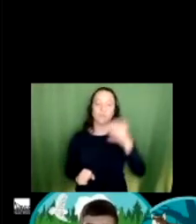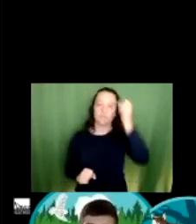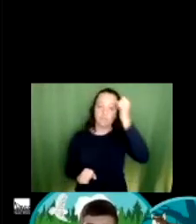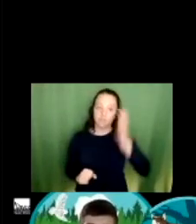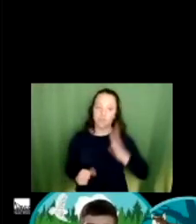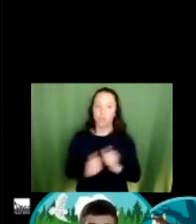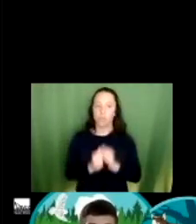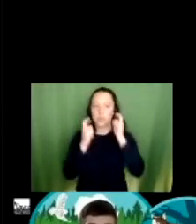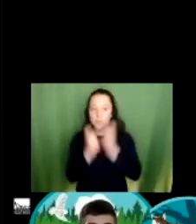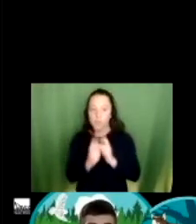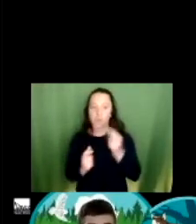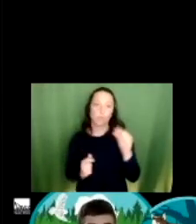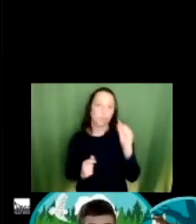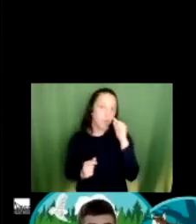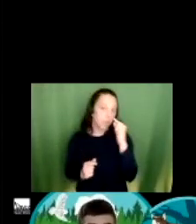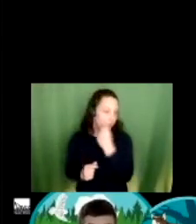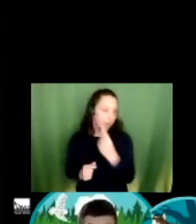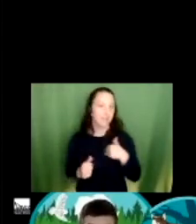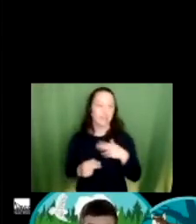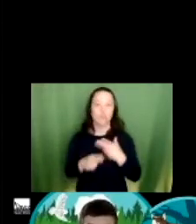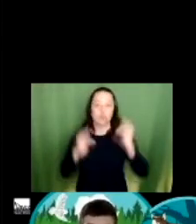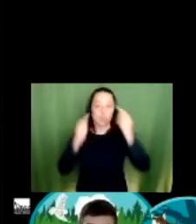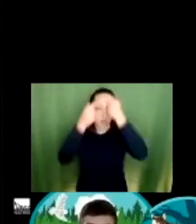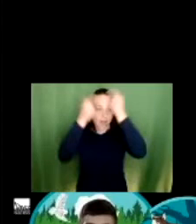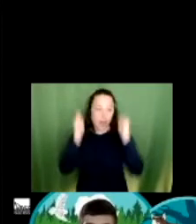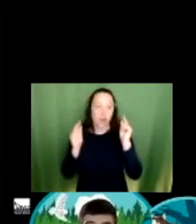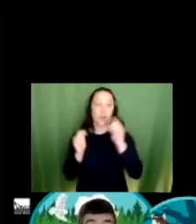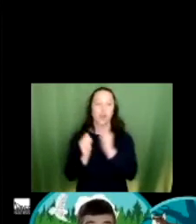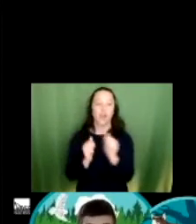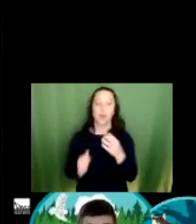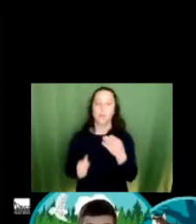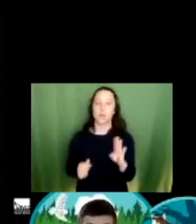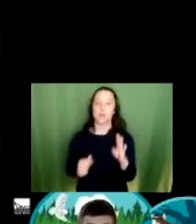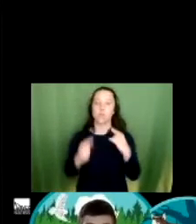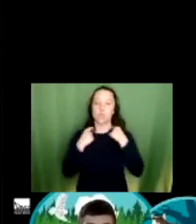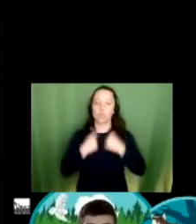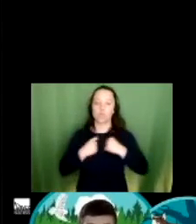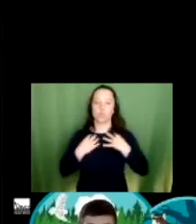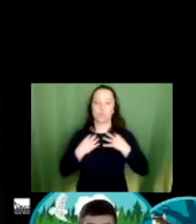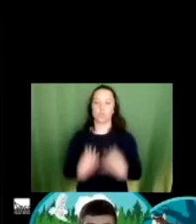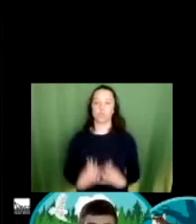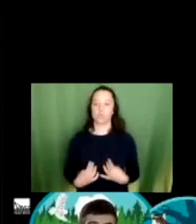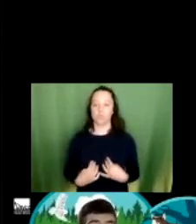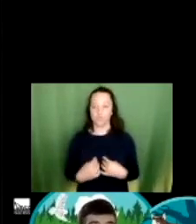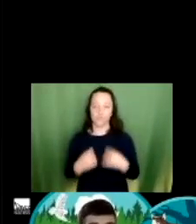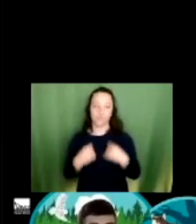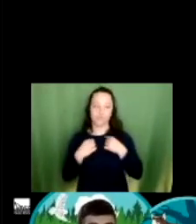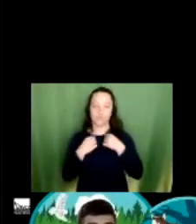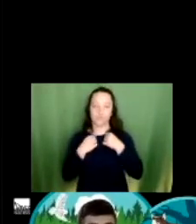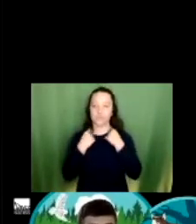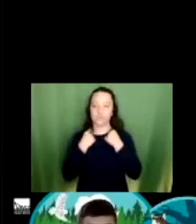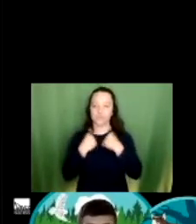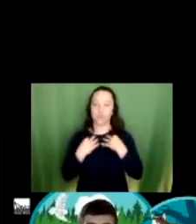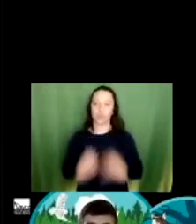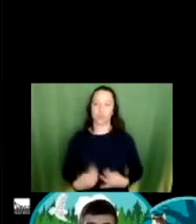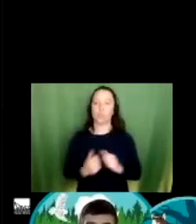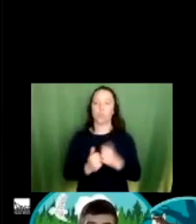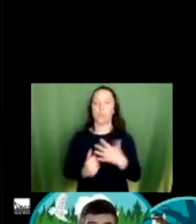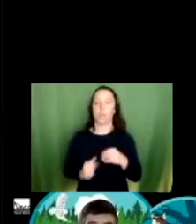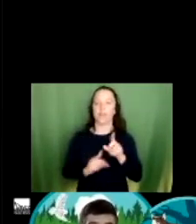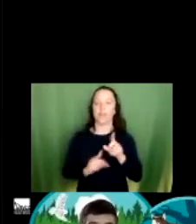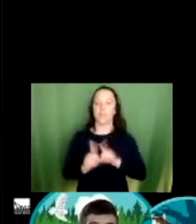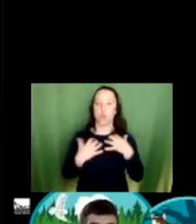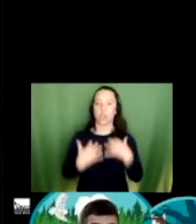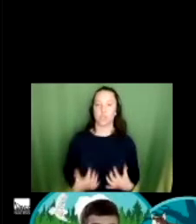and I am wearing a collared blue shirt with white stars. I go by he/him pronouns. I have a virtual